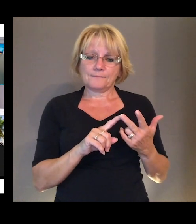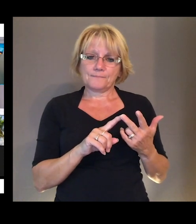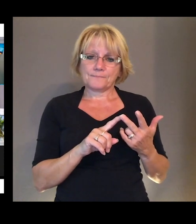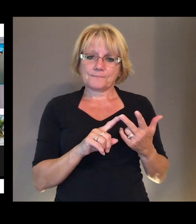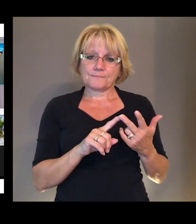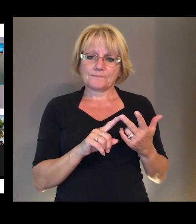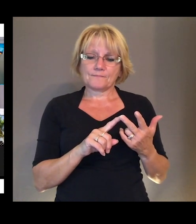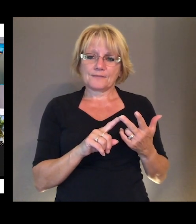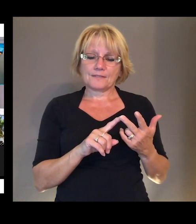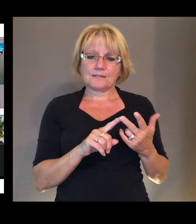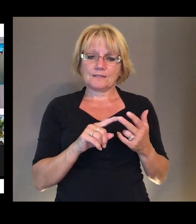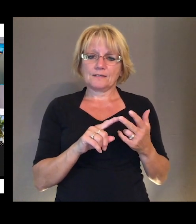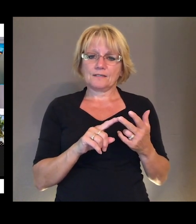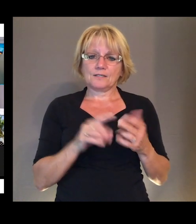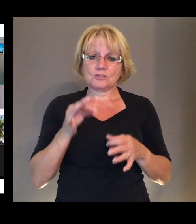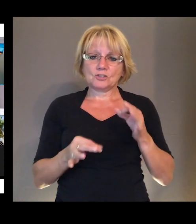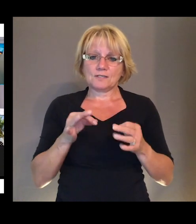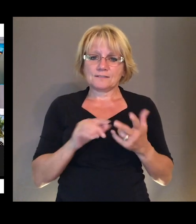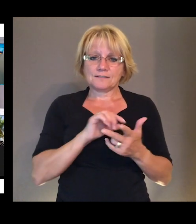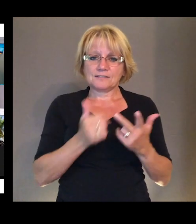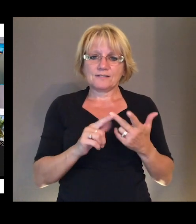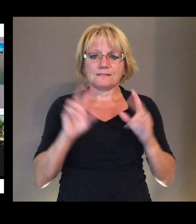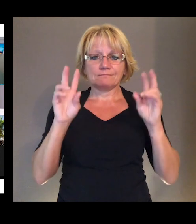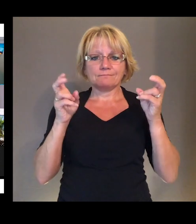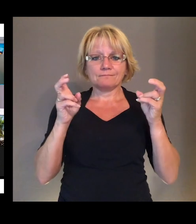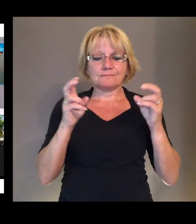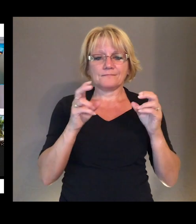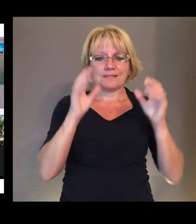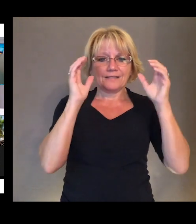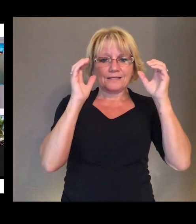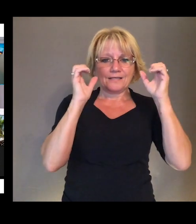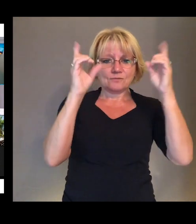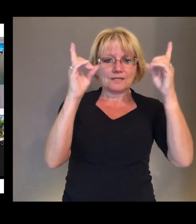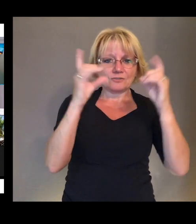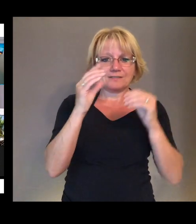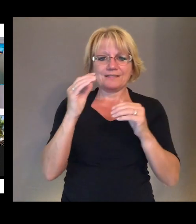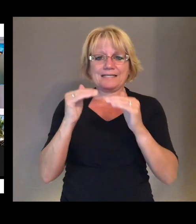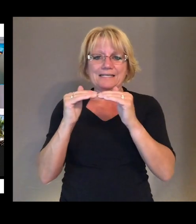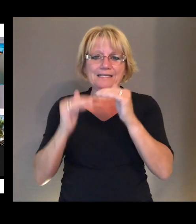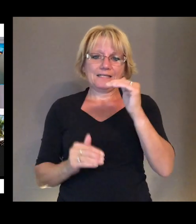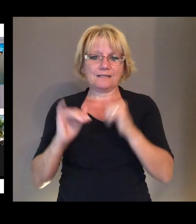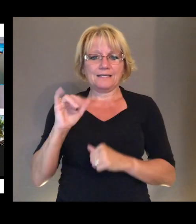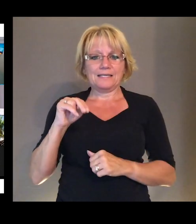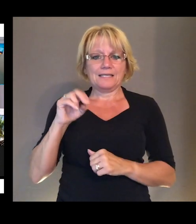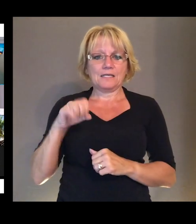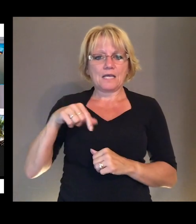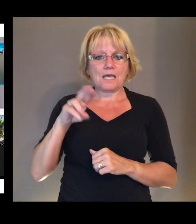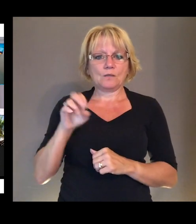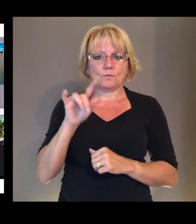Now our third justice series here is on educational inequity. And what's great about this particular one